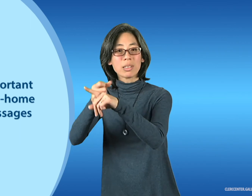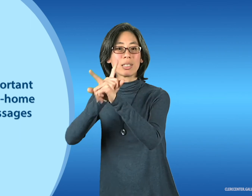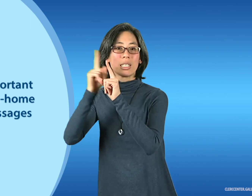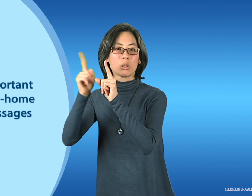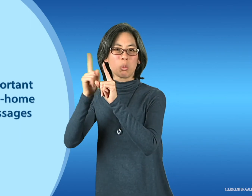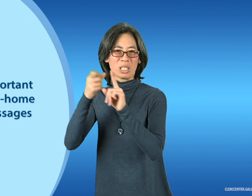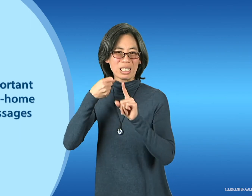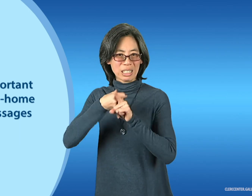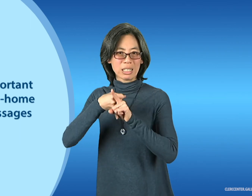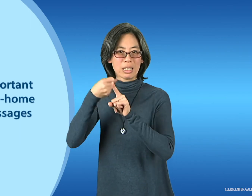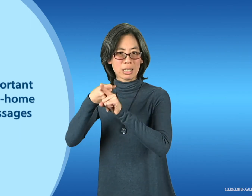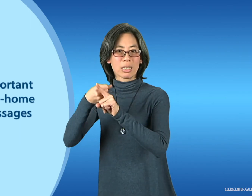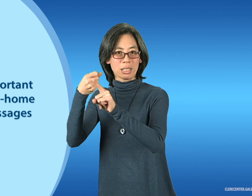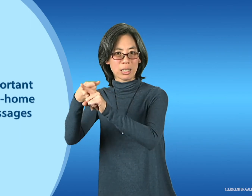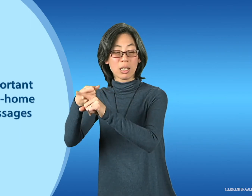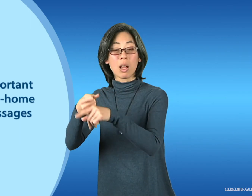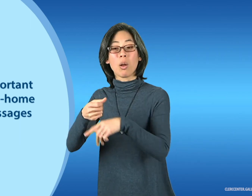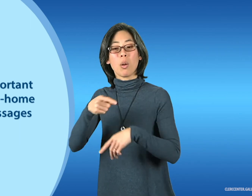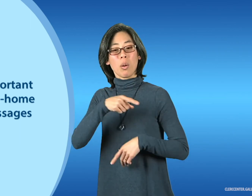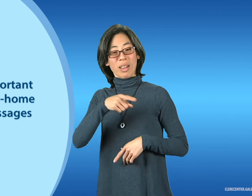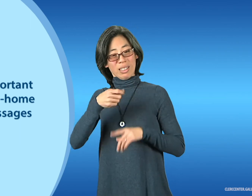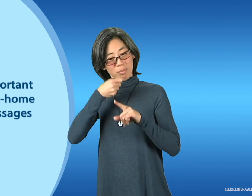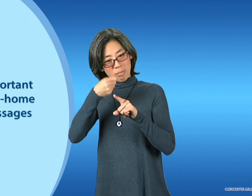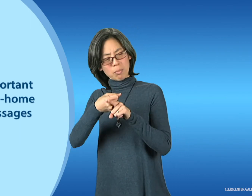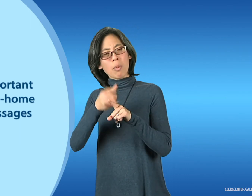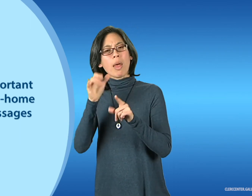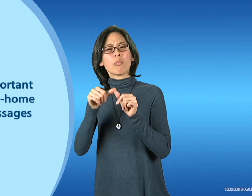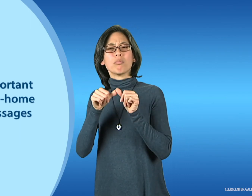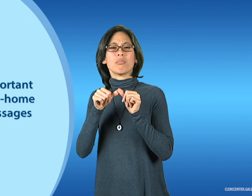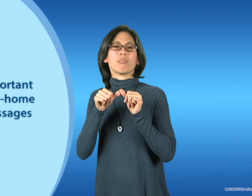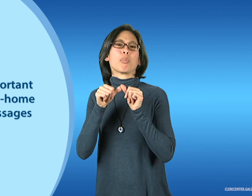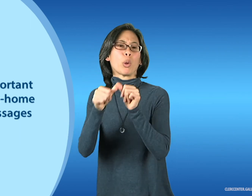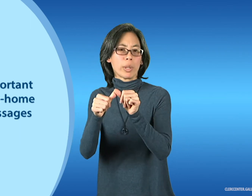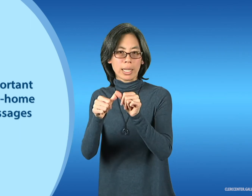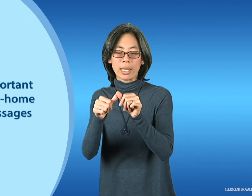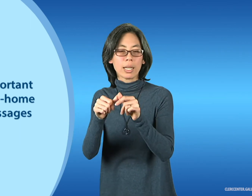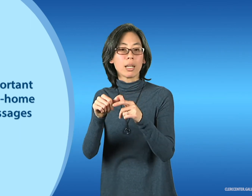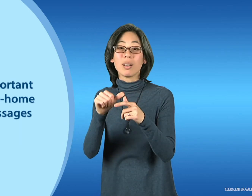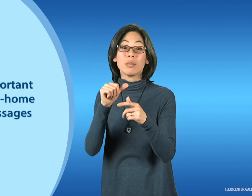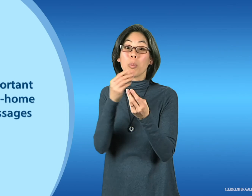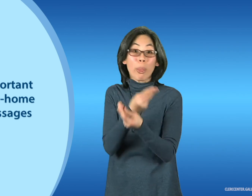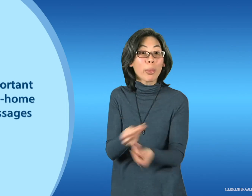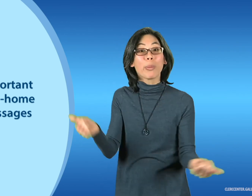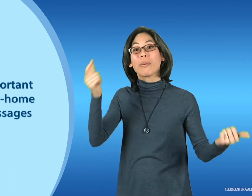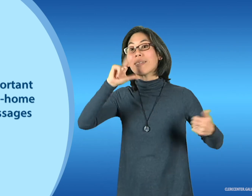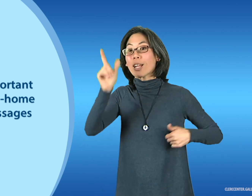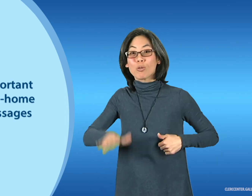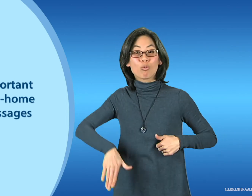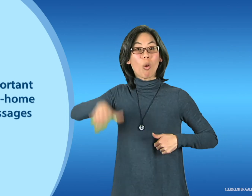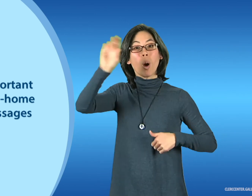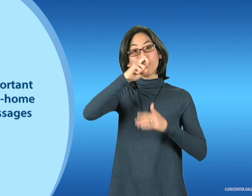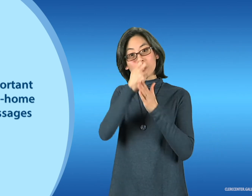and discourse. All of those levels are impacted. And those impacts are permanent. They don't go away once the child has